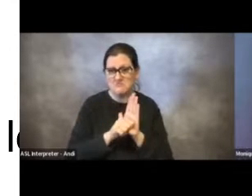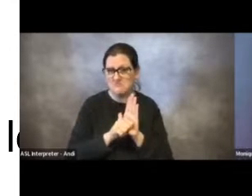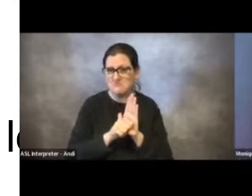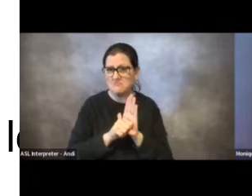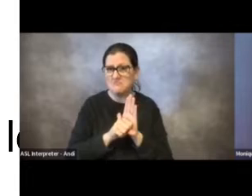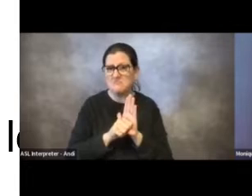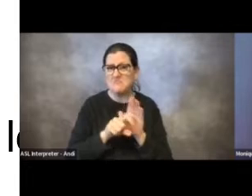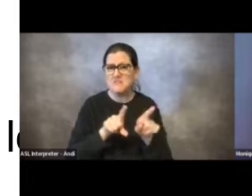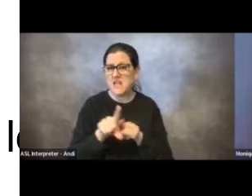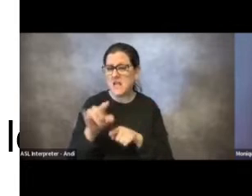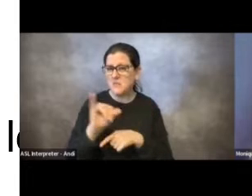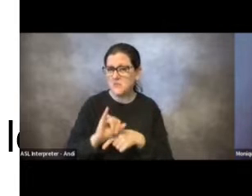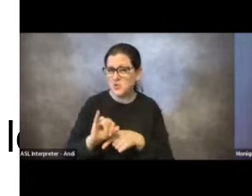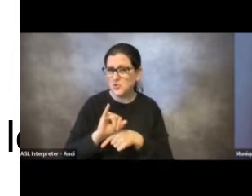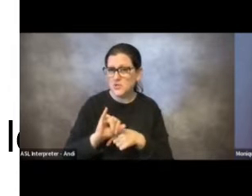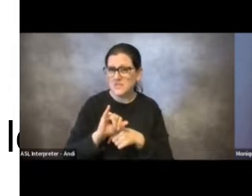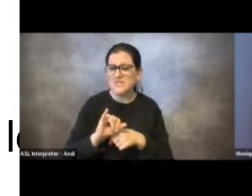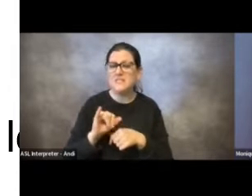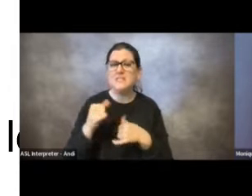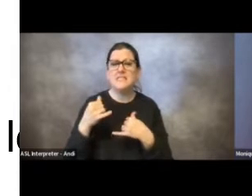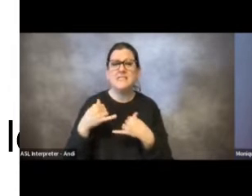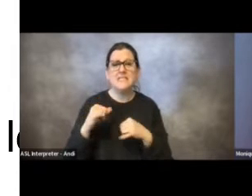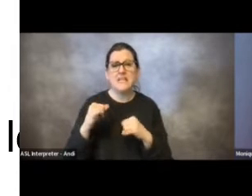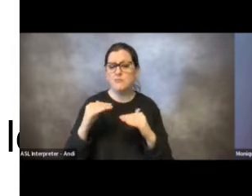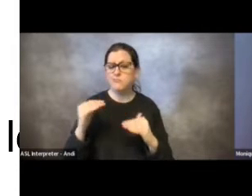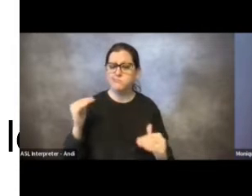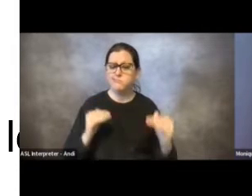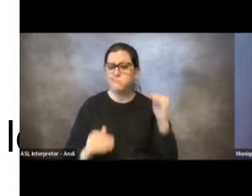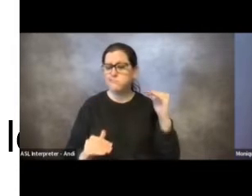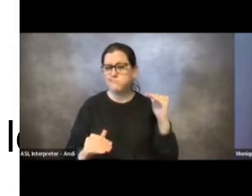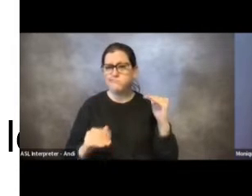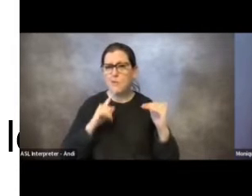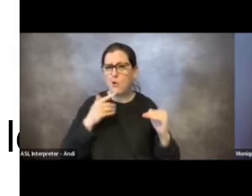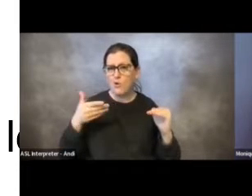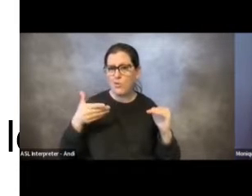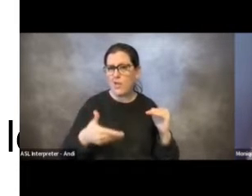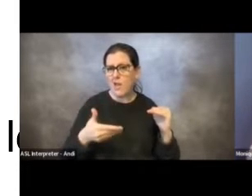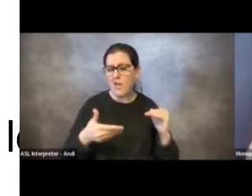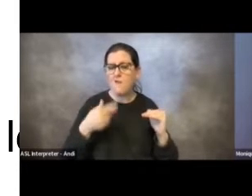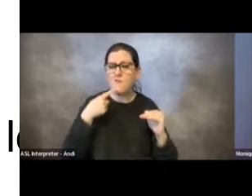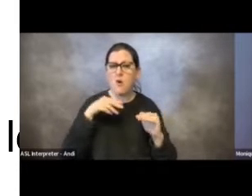insurance. Still disparities exist with access to primary